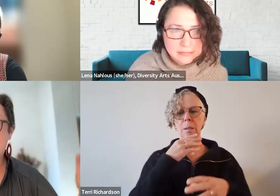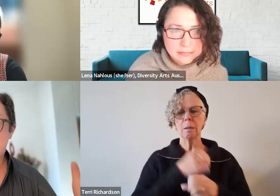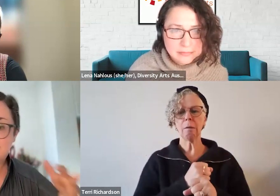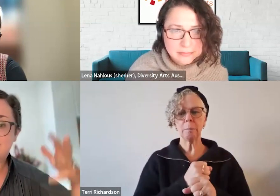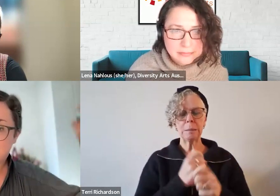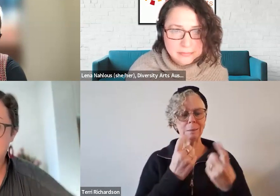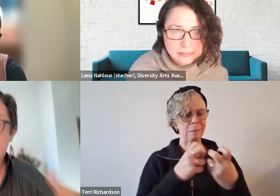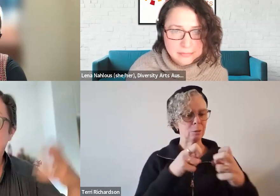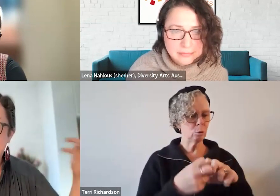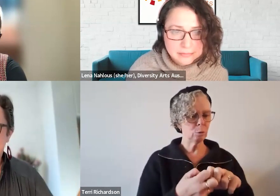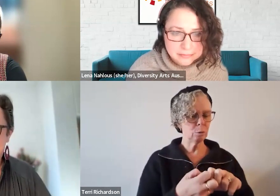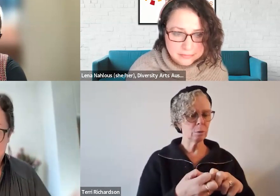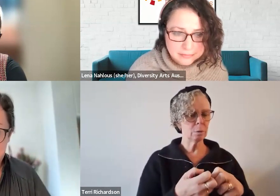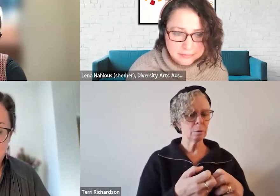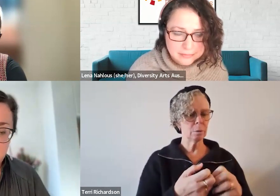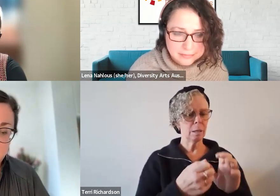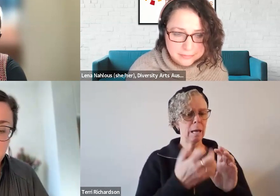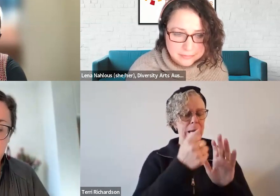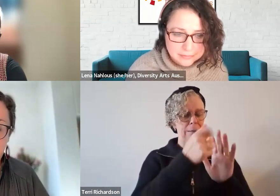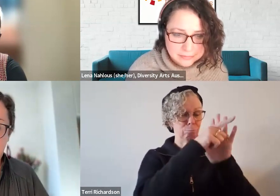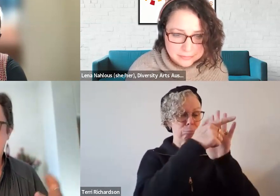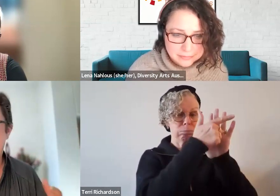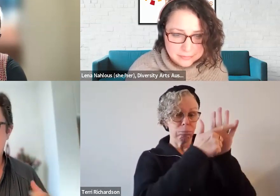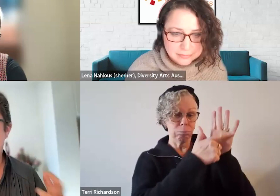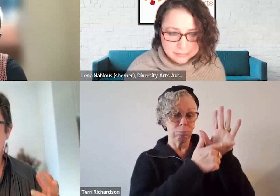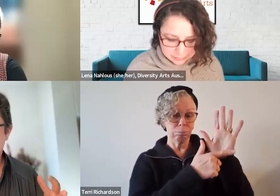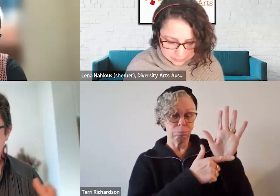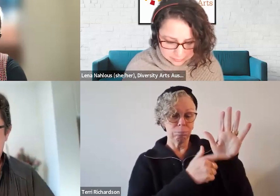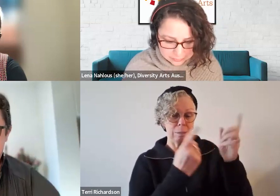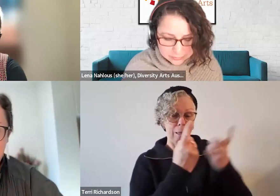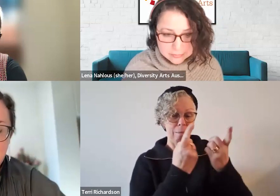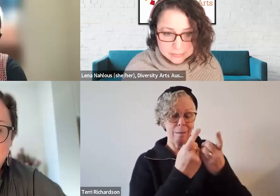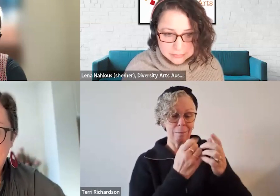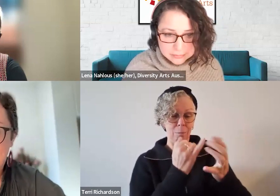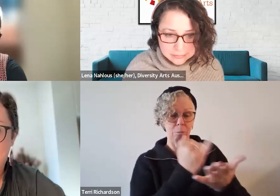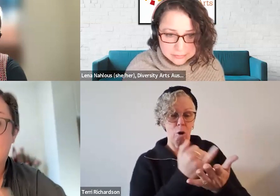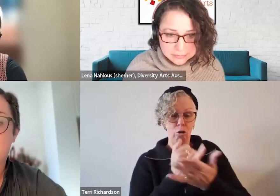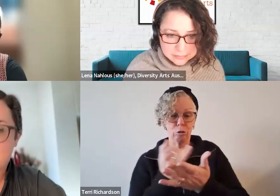with a whole list of areas of things that are going wrong in arts governance in Australia.